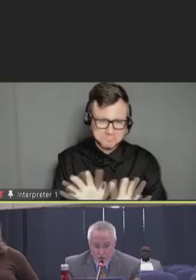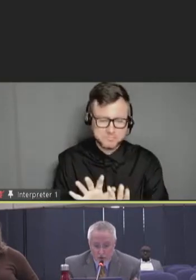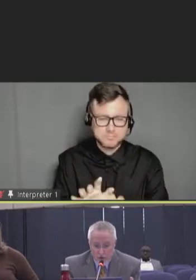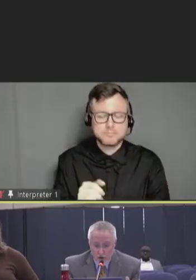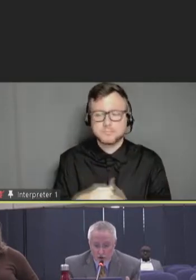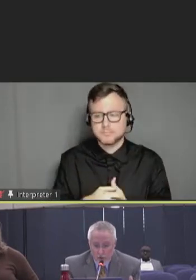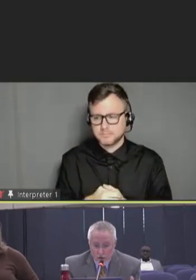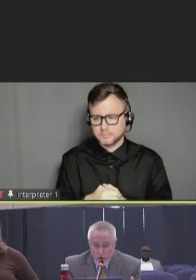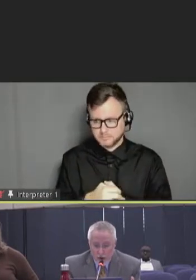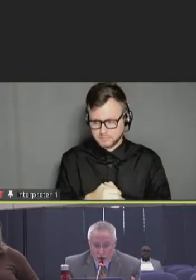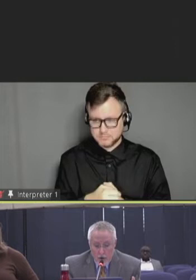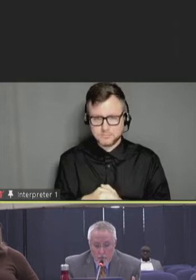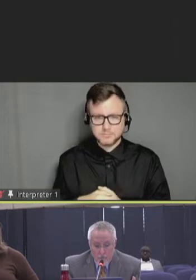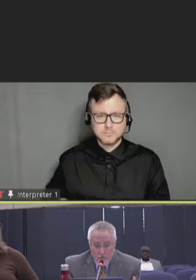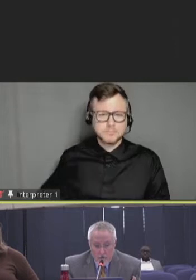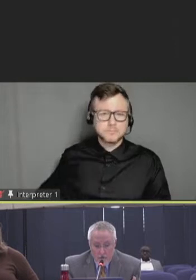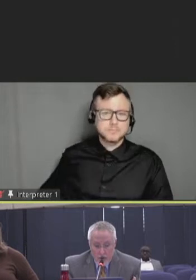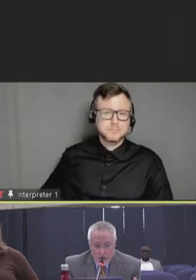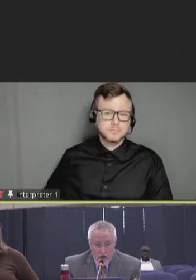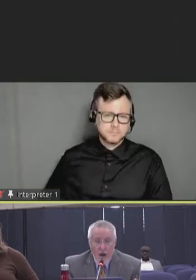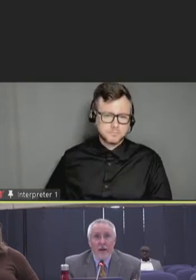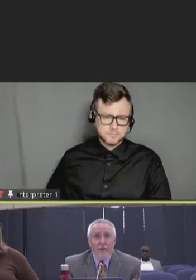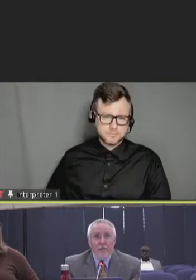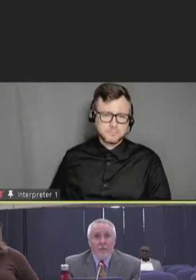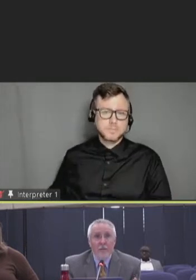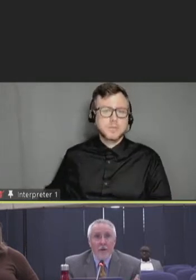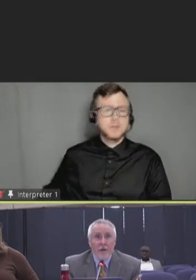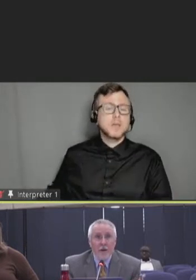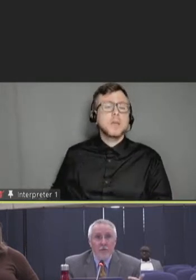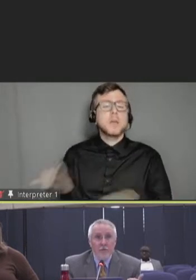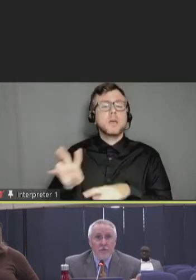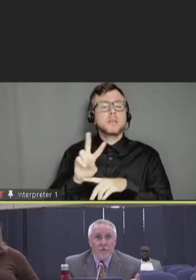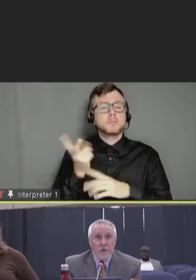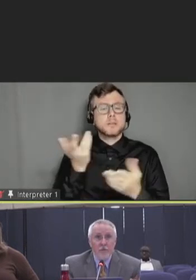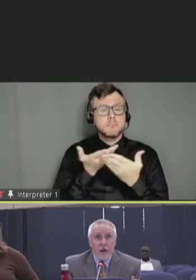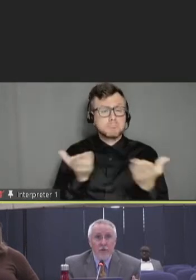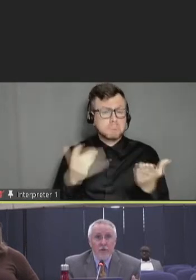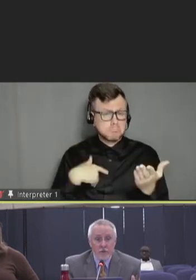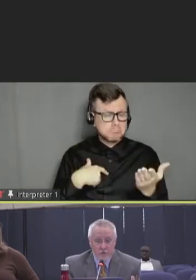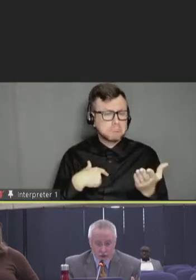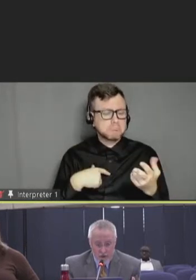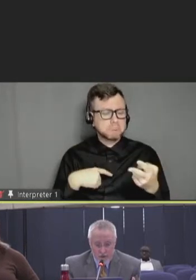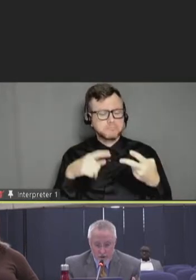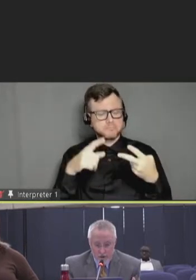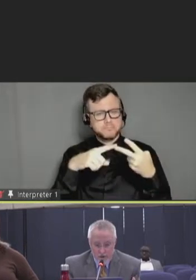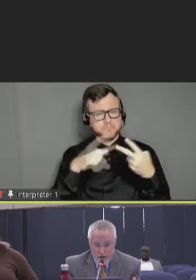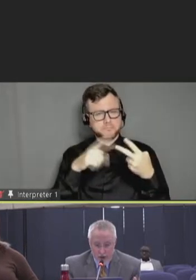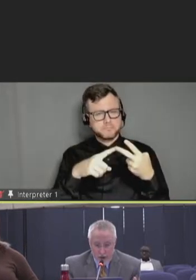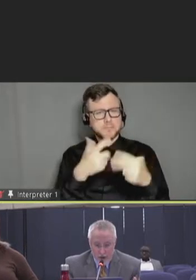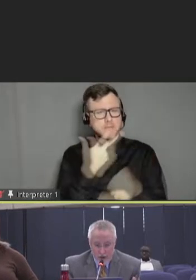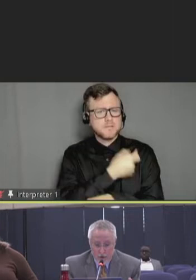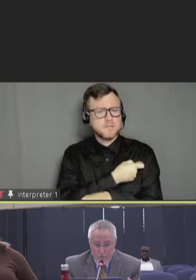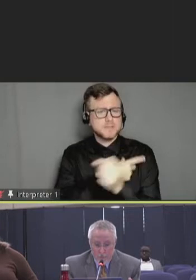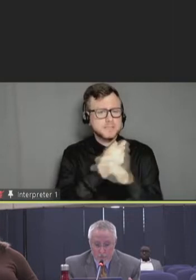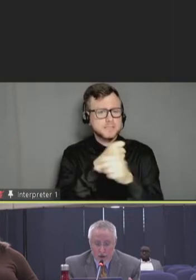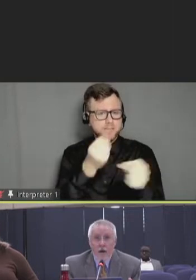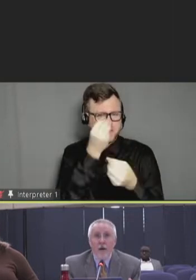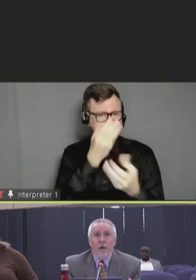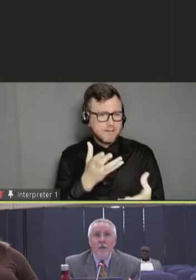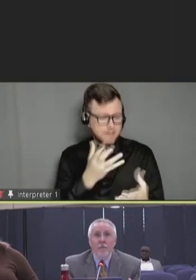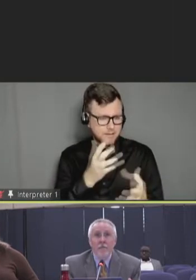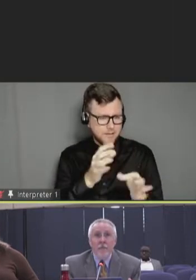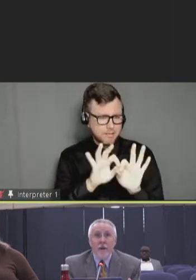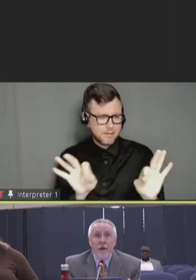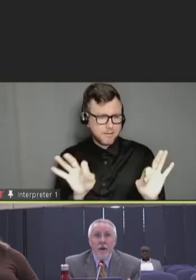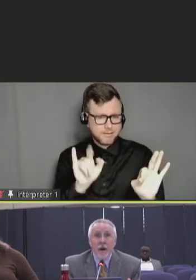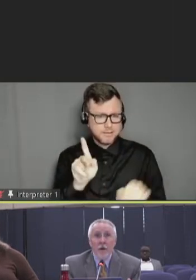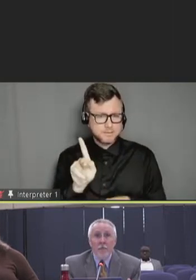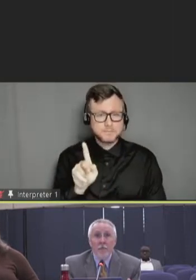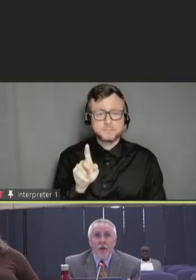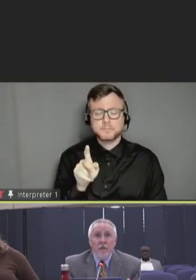The second item as we've moved down to the Vaccine Safety Datalink.